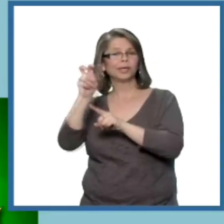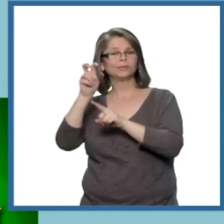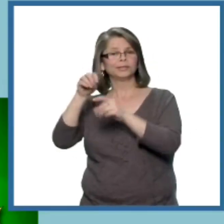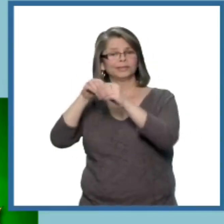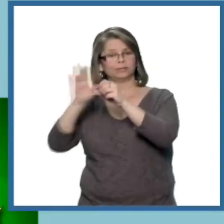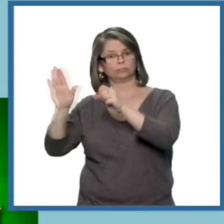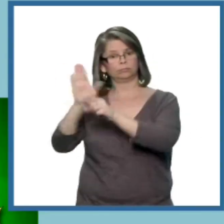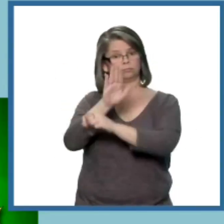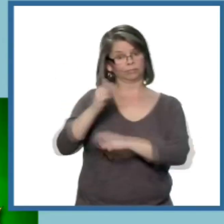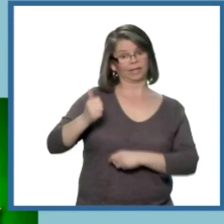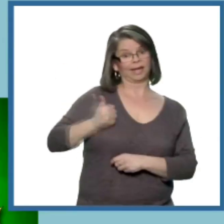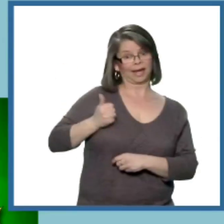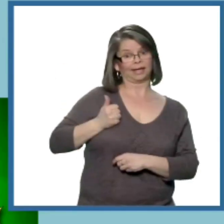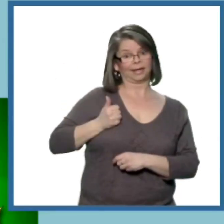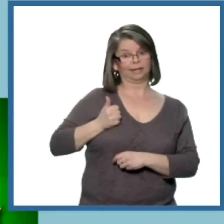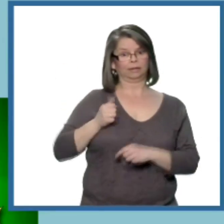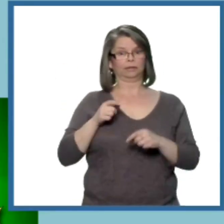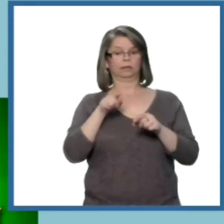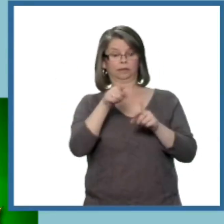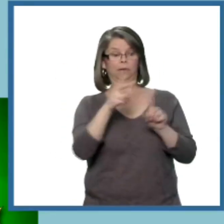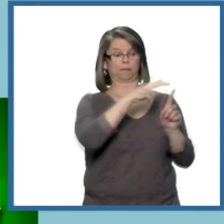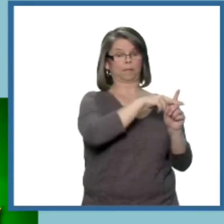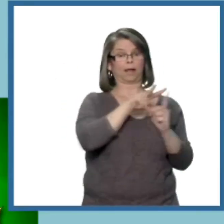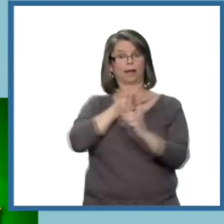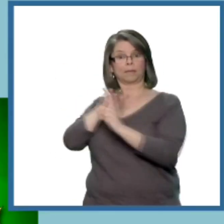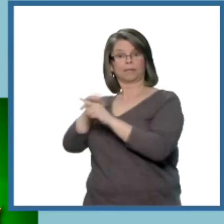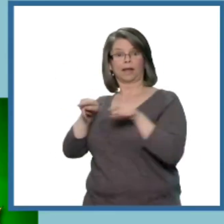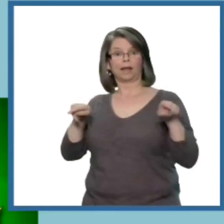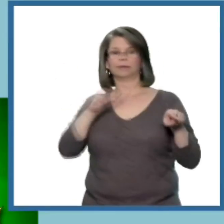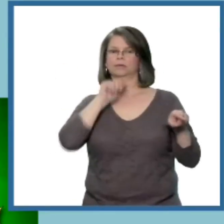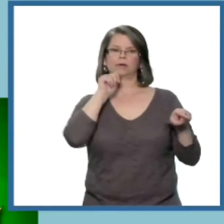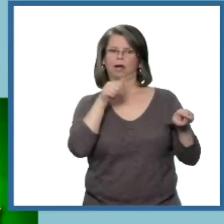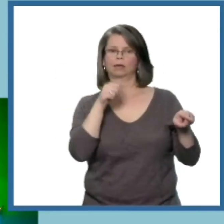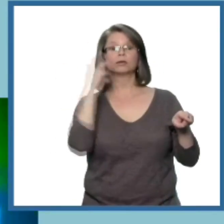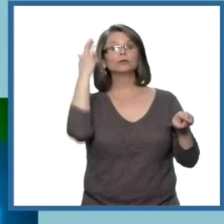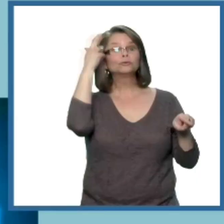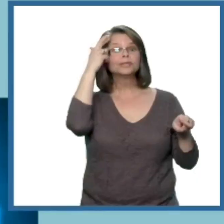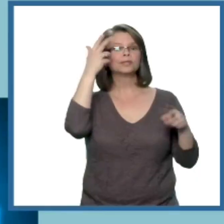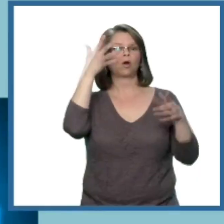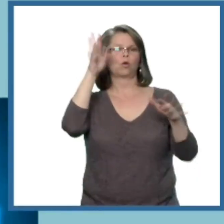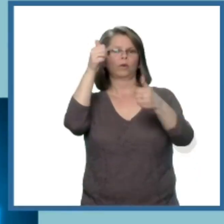While the Code and the AODA work together, they have some important differences.